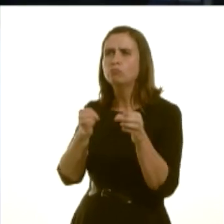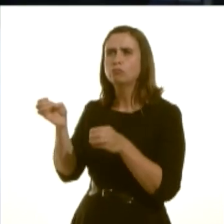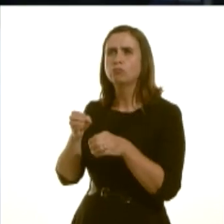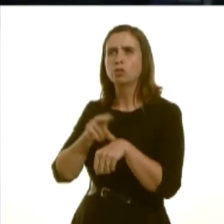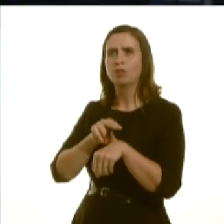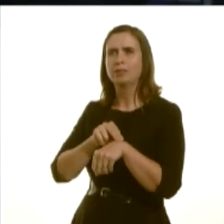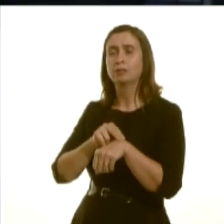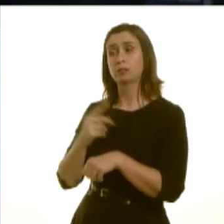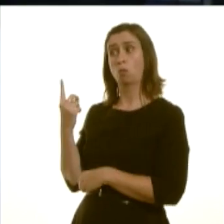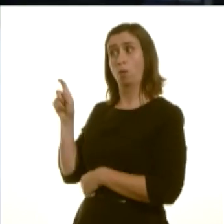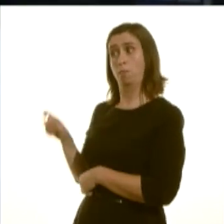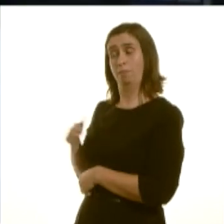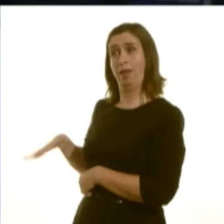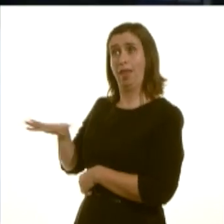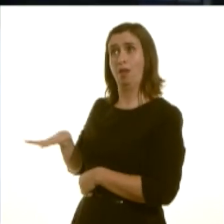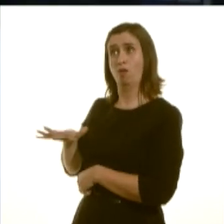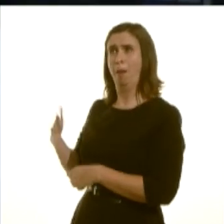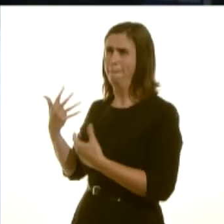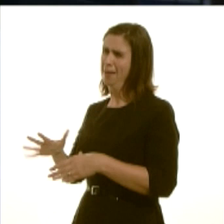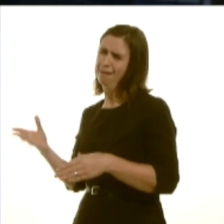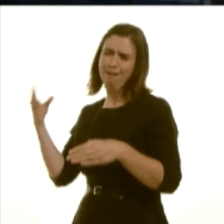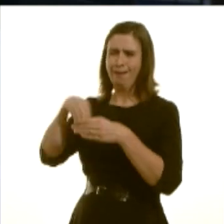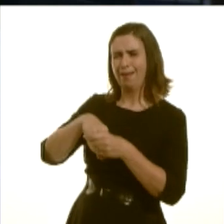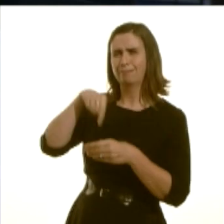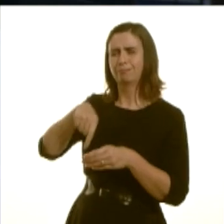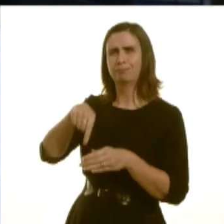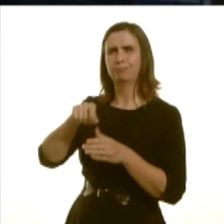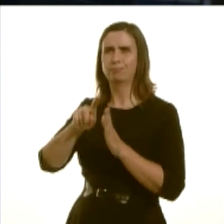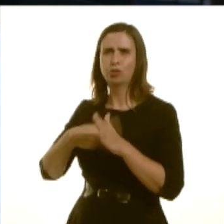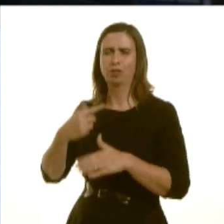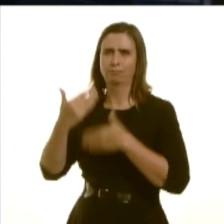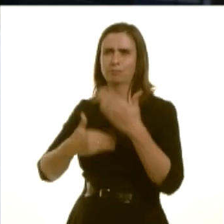has been an active participant in these schemes, and has provided valuable expertise to a number